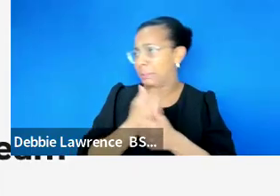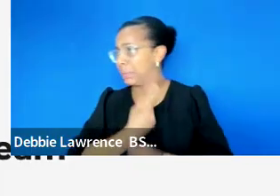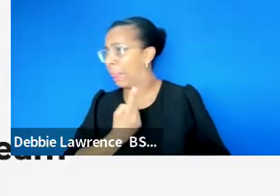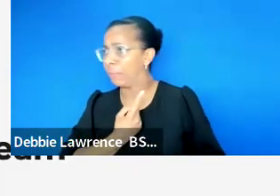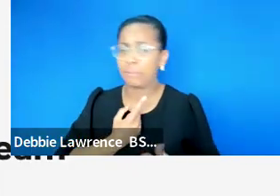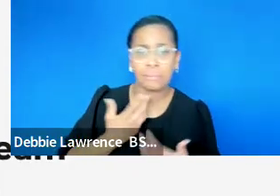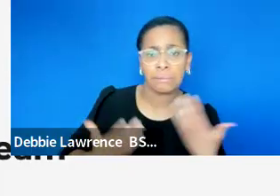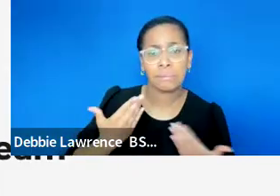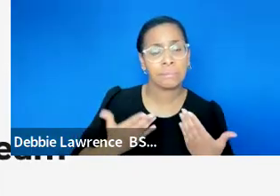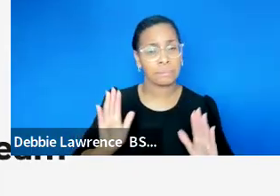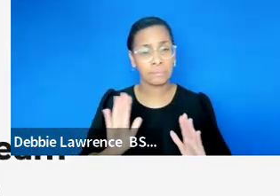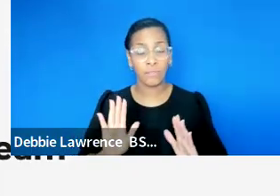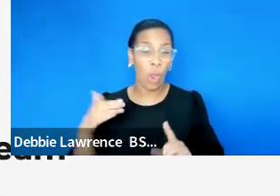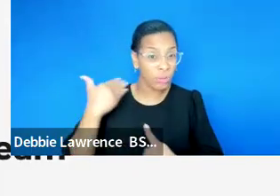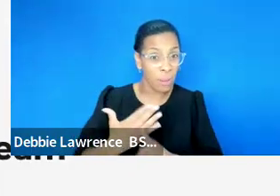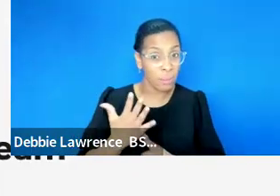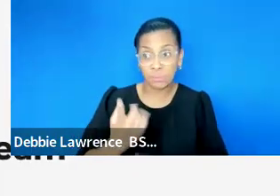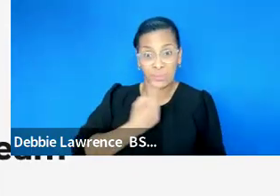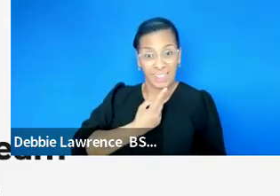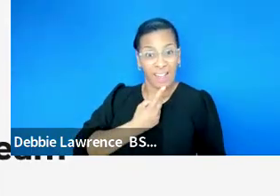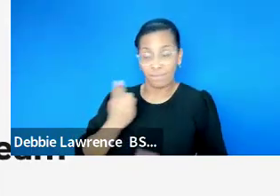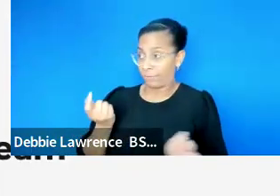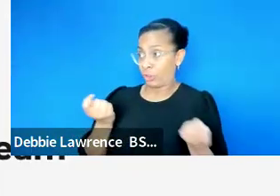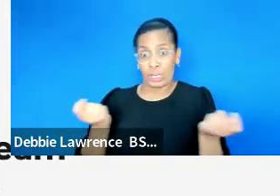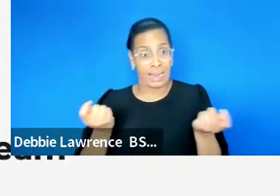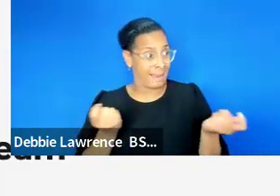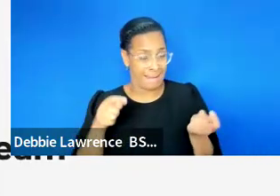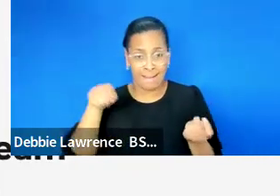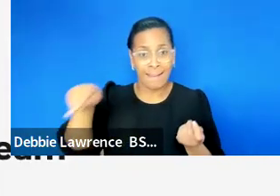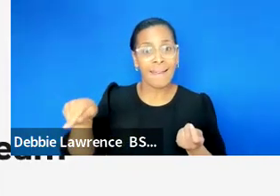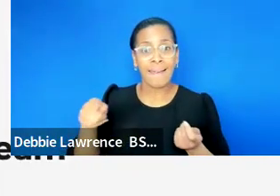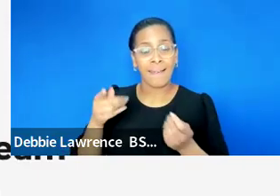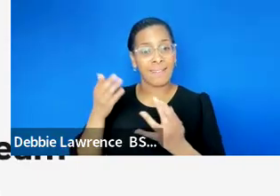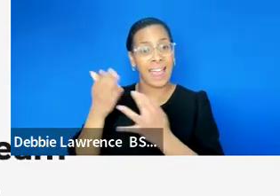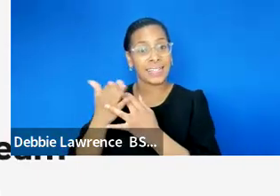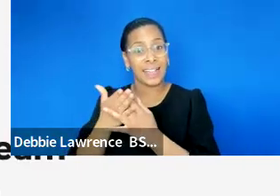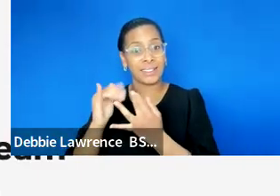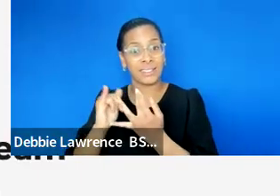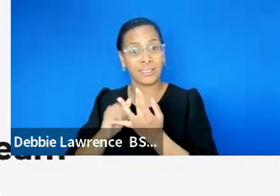and my co-chair running Access Salford, and I think we often don't talk